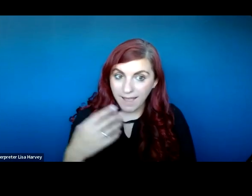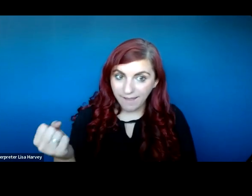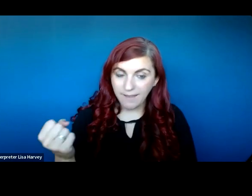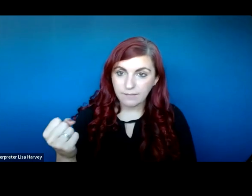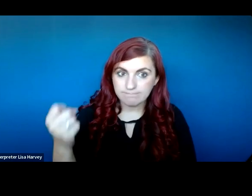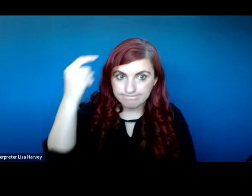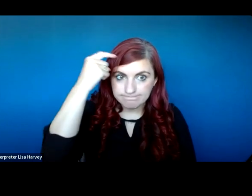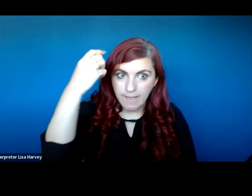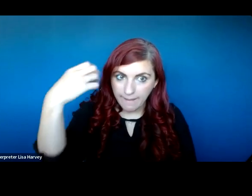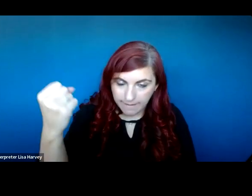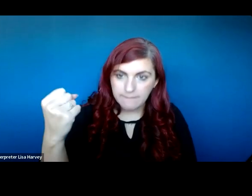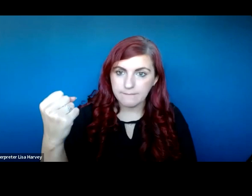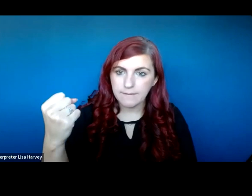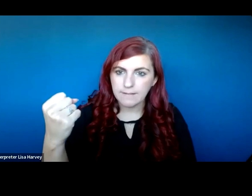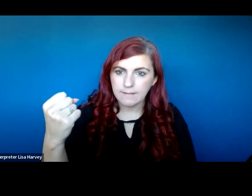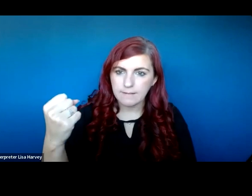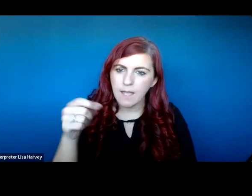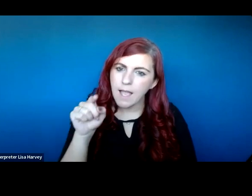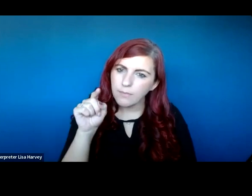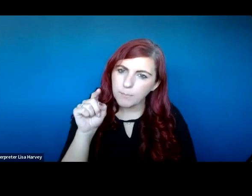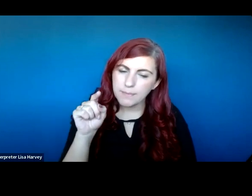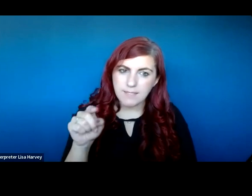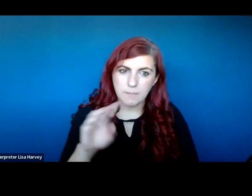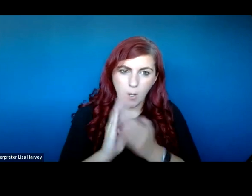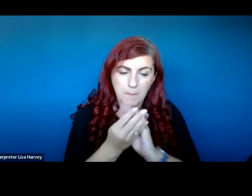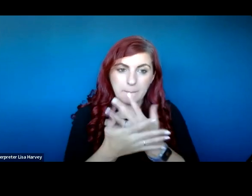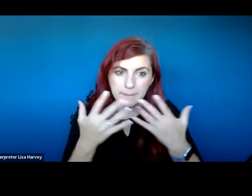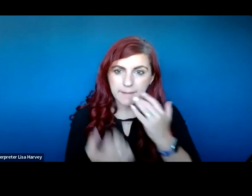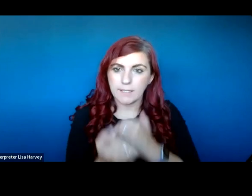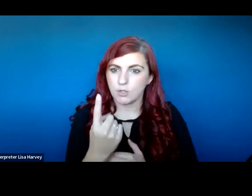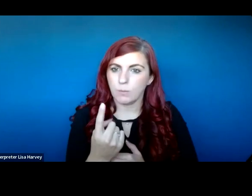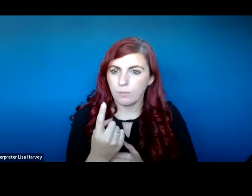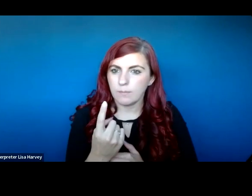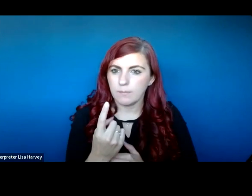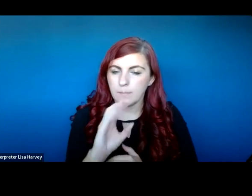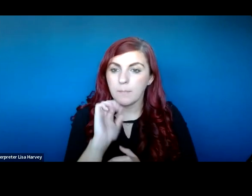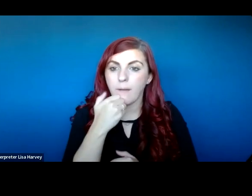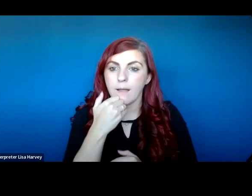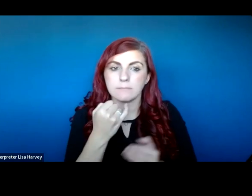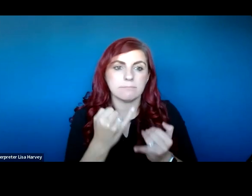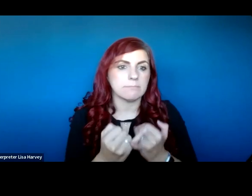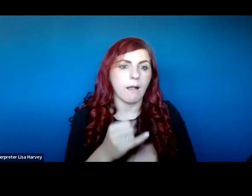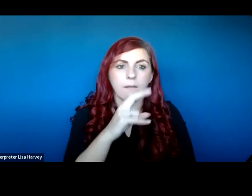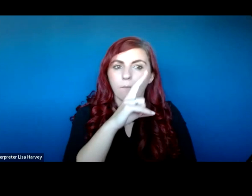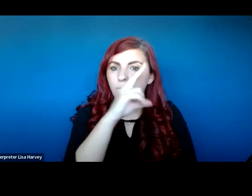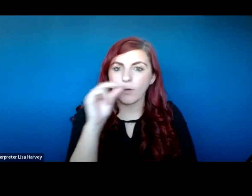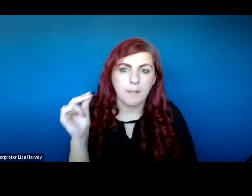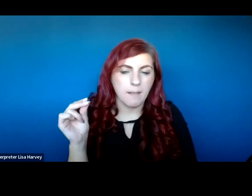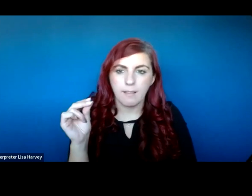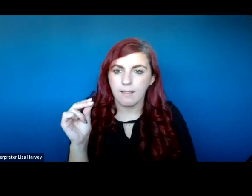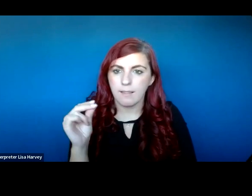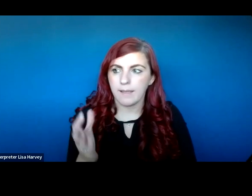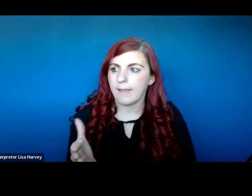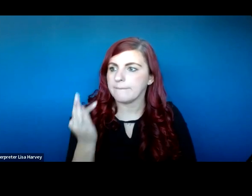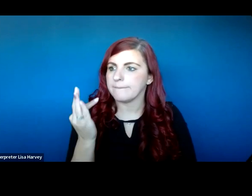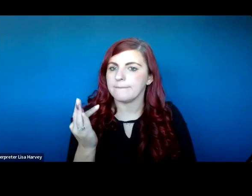And this is actually causing a lot of issues, because for instance if I go for a